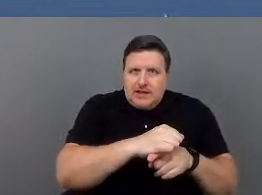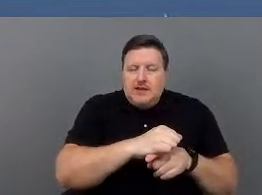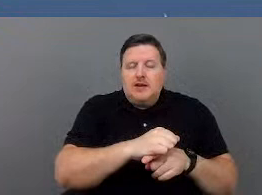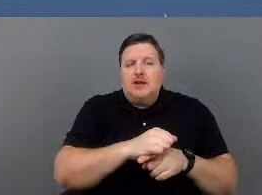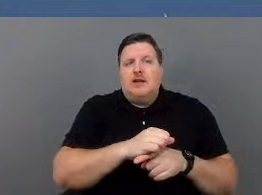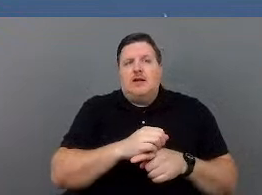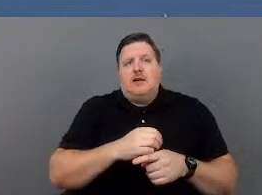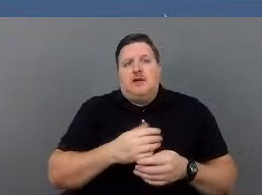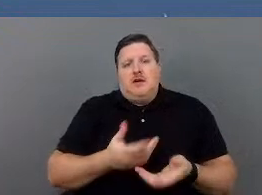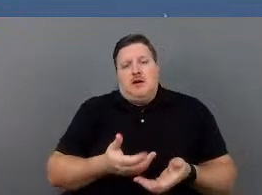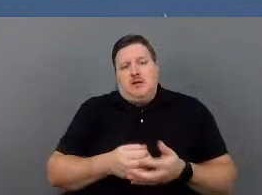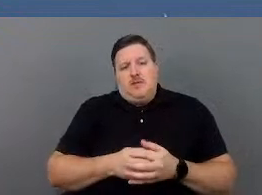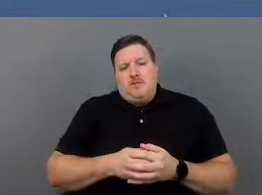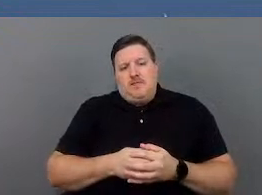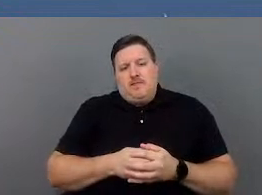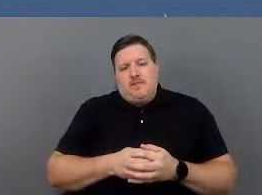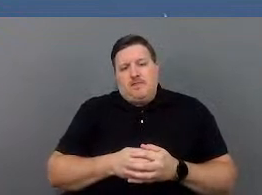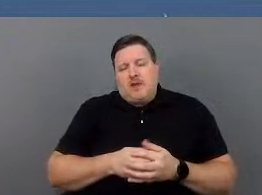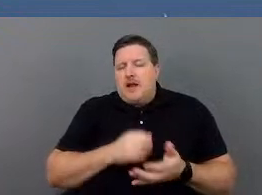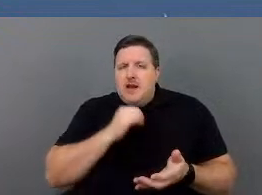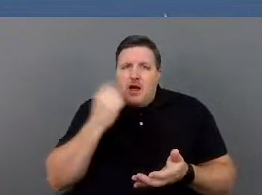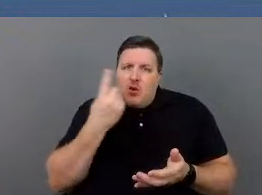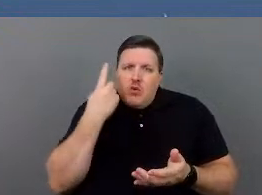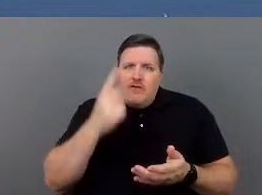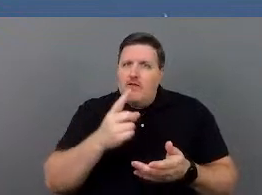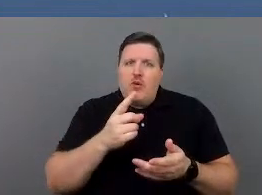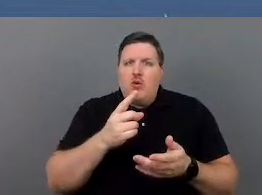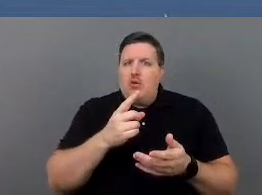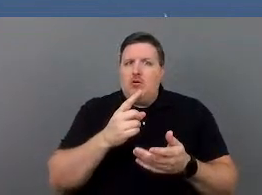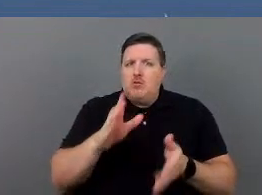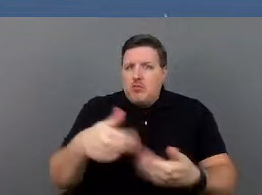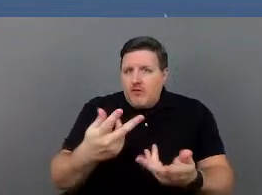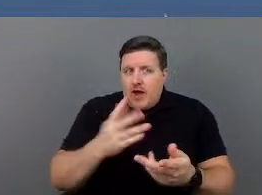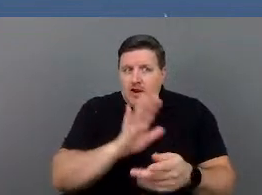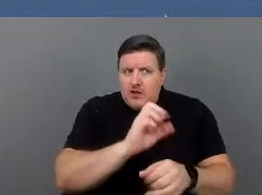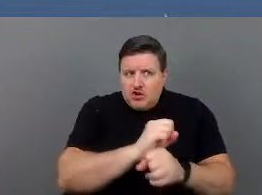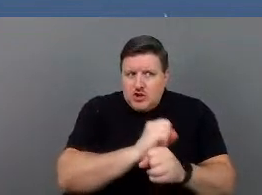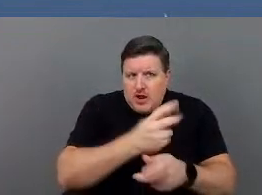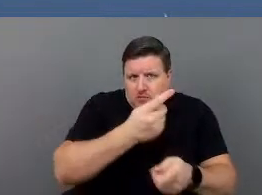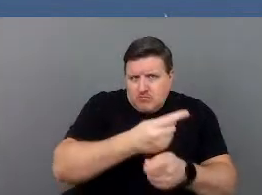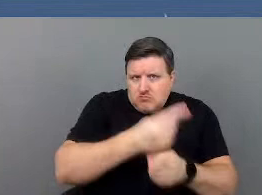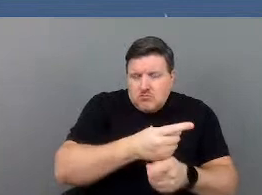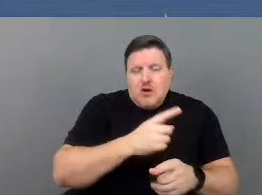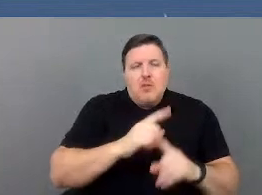AND BECAUSE NOT ONLY FOR PROVIDING THEIR JOB PROPERLY BUT ALSO FOR PROTECTING THEIR OWN MENTAL HEALTH.